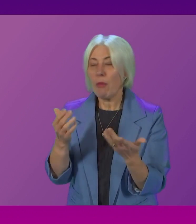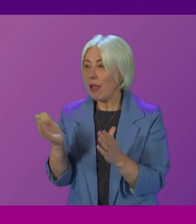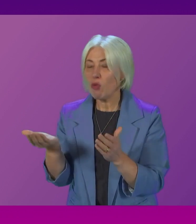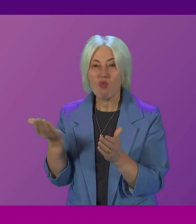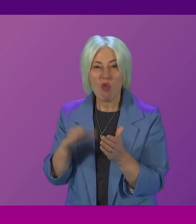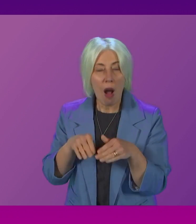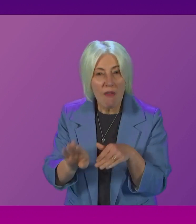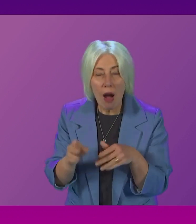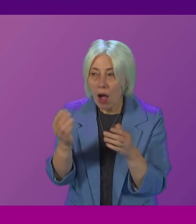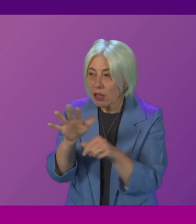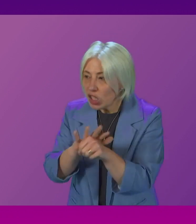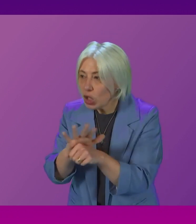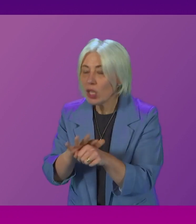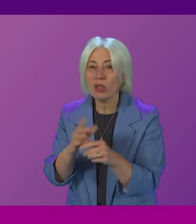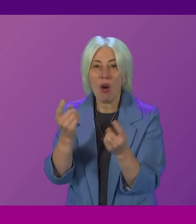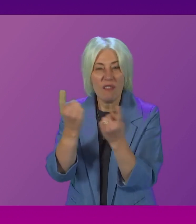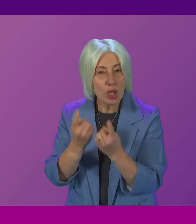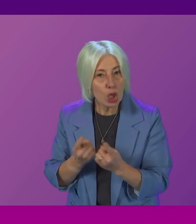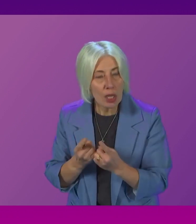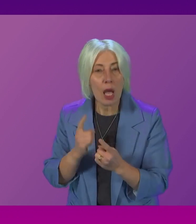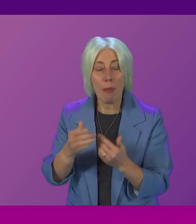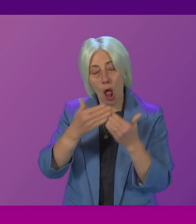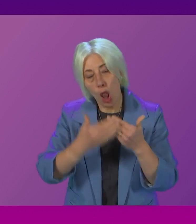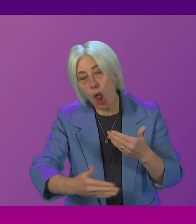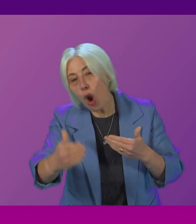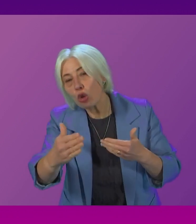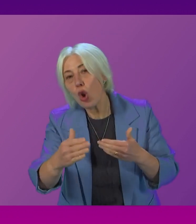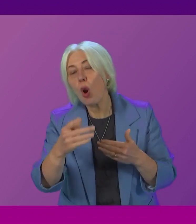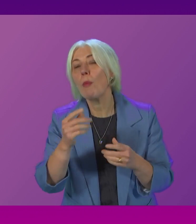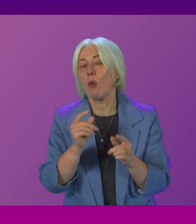condition and the long-term trend is one of improvement, I agree that we